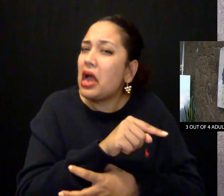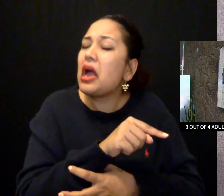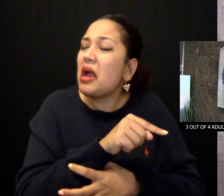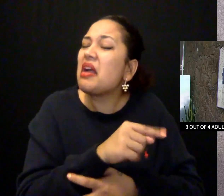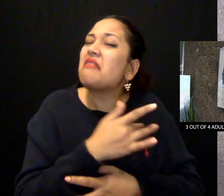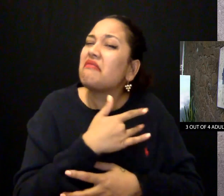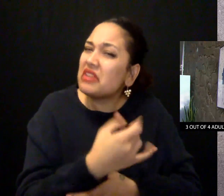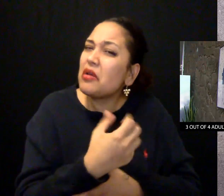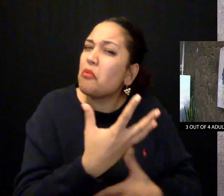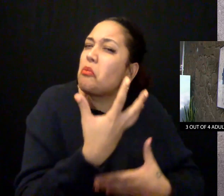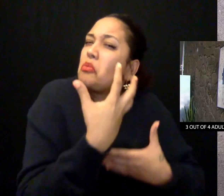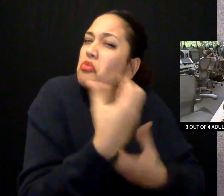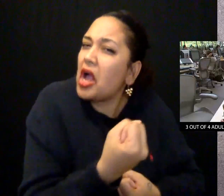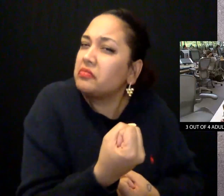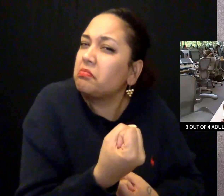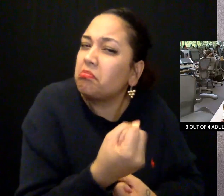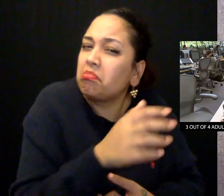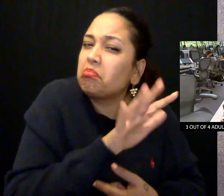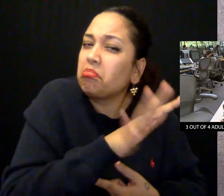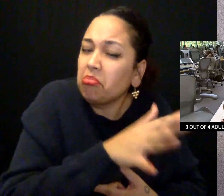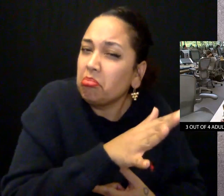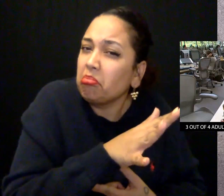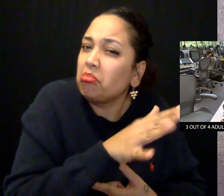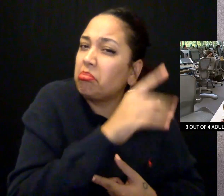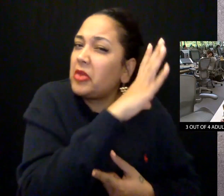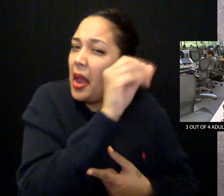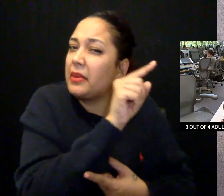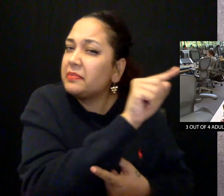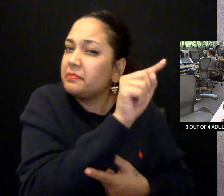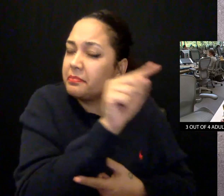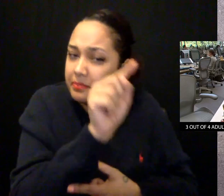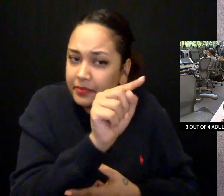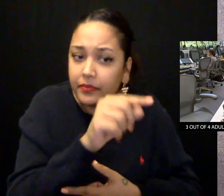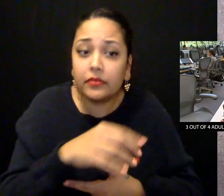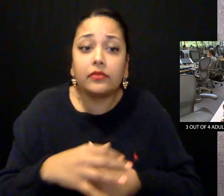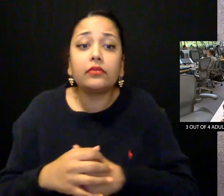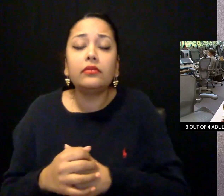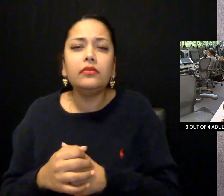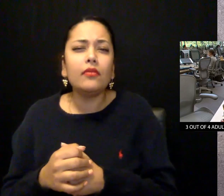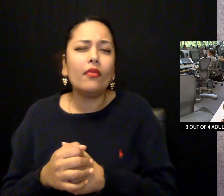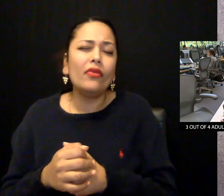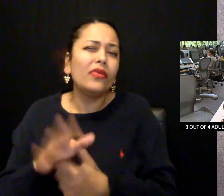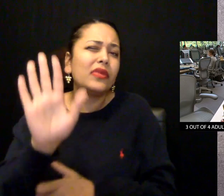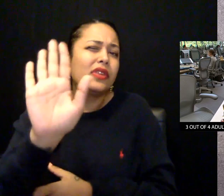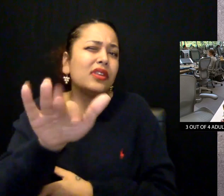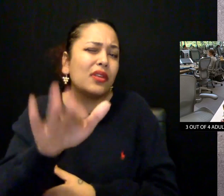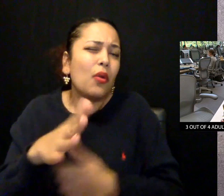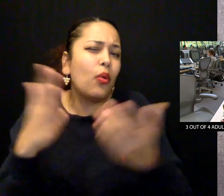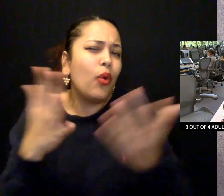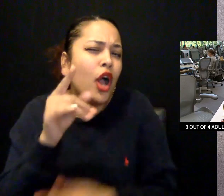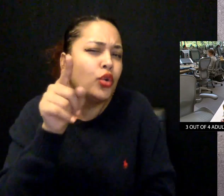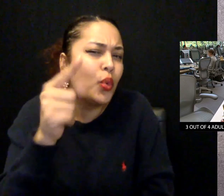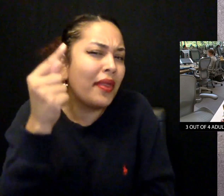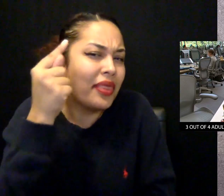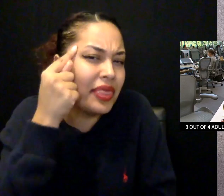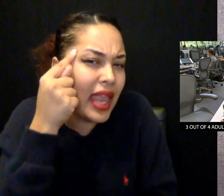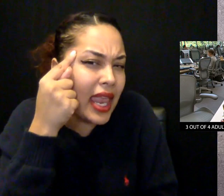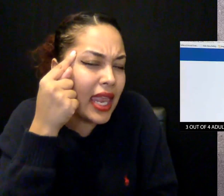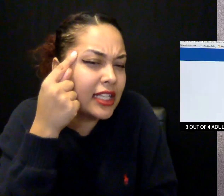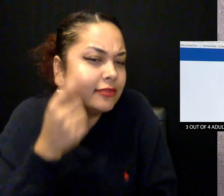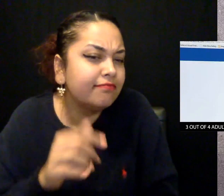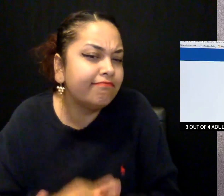and 34% said they somewhat trust the companies what you think